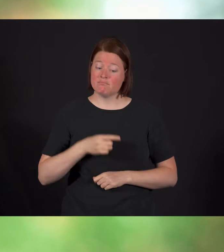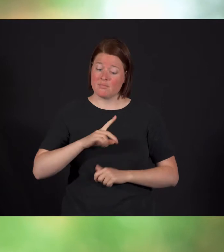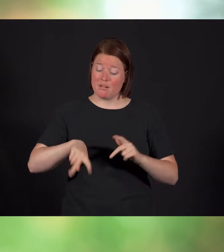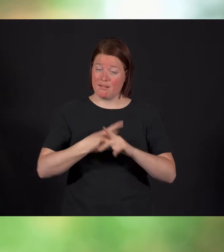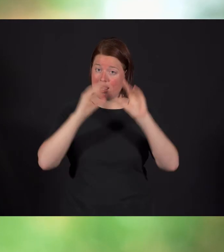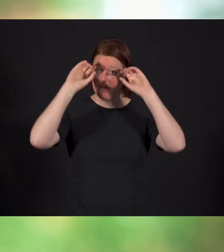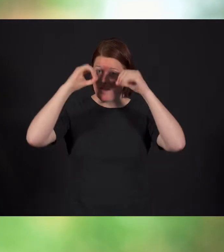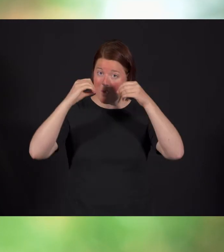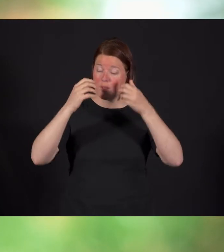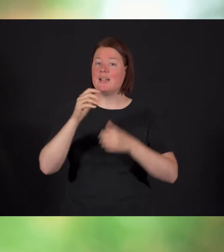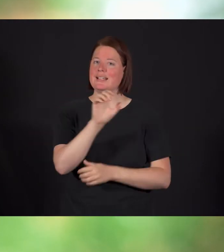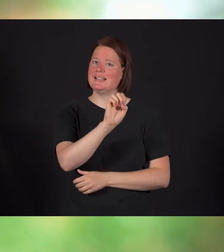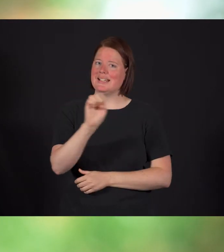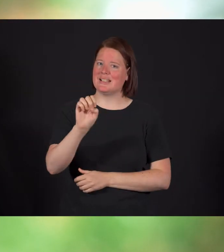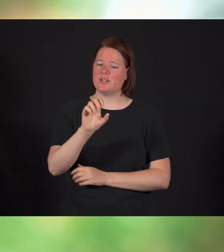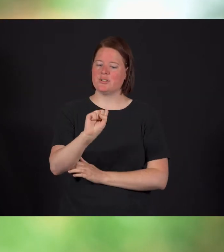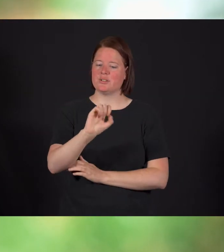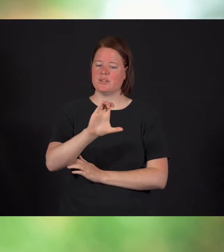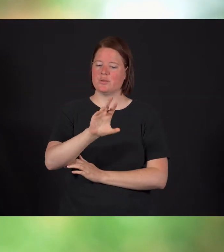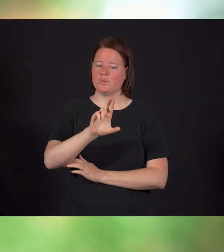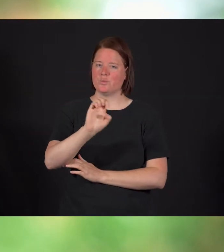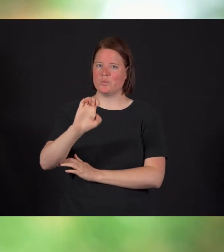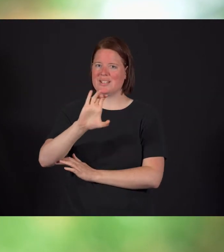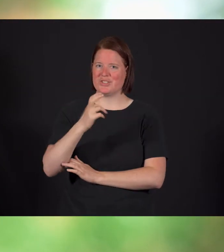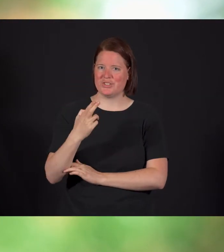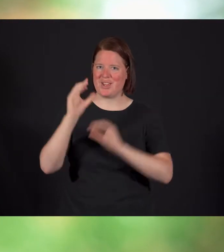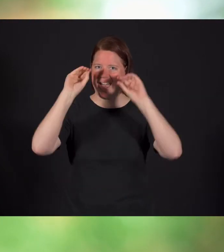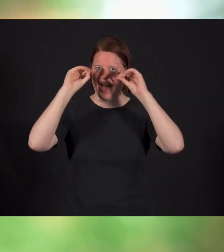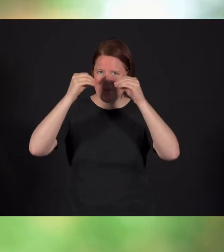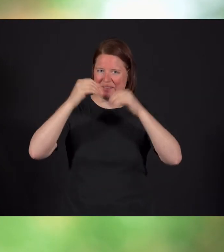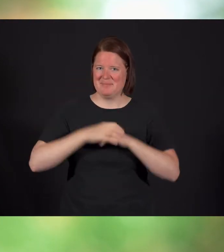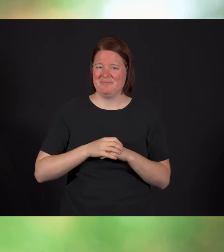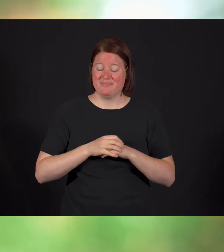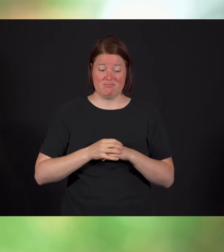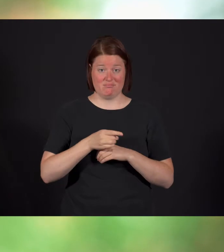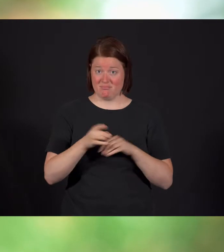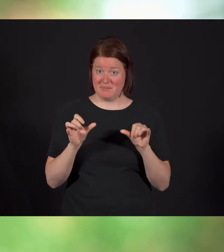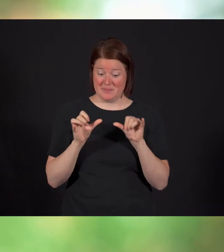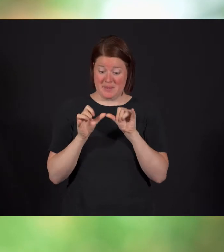and eastern screech owls are very common here in Michigan. And he is as big as a male eastern screech owl will get.